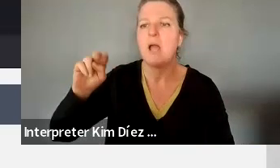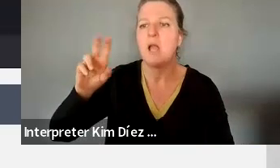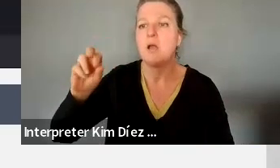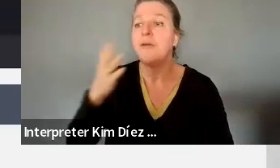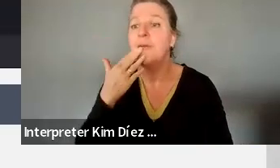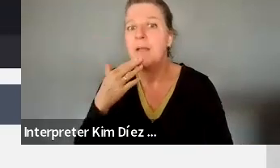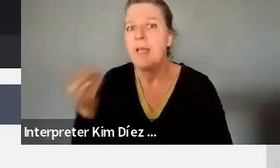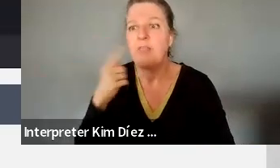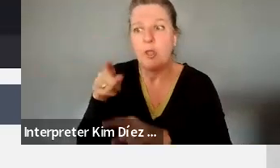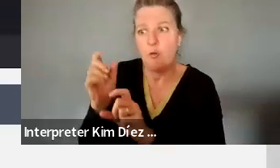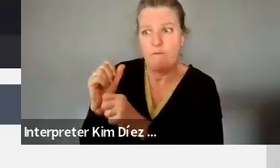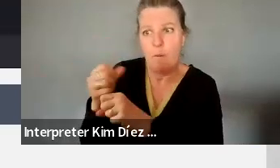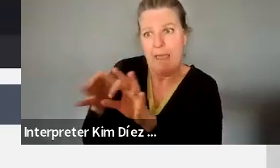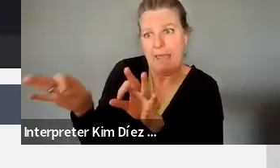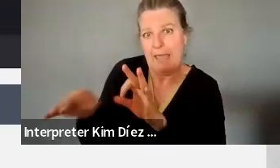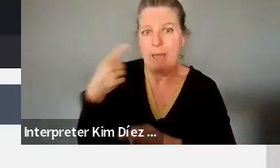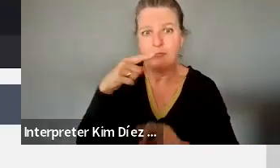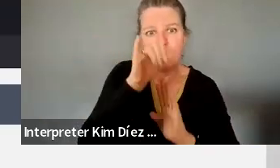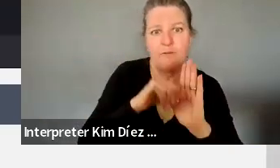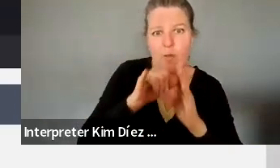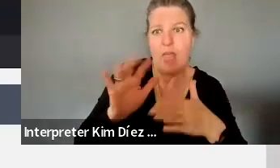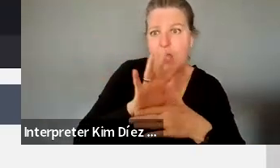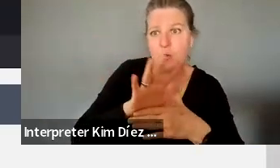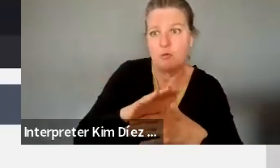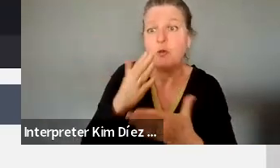that I just posted, I know that was time consuming so much appreciated.